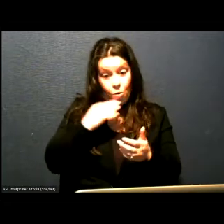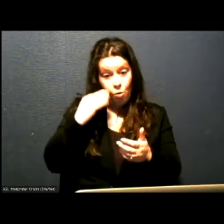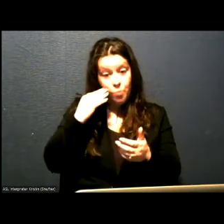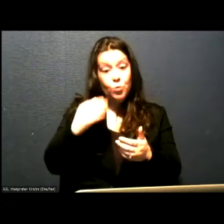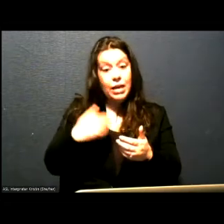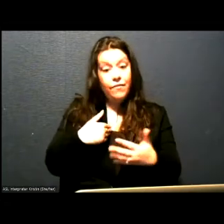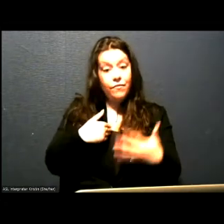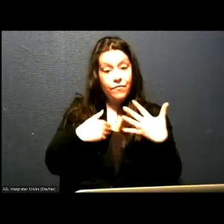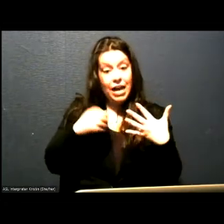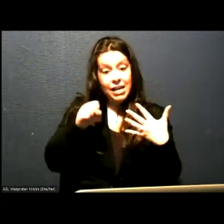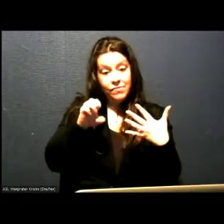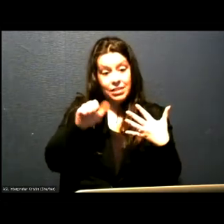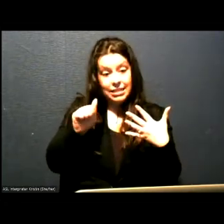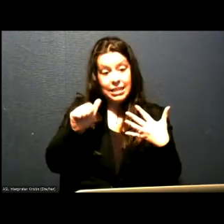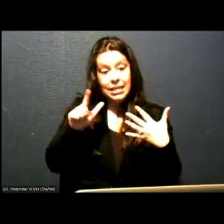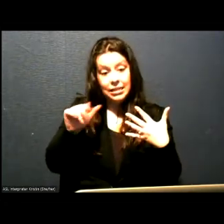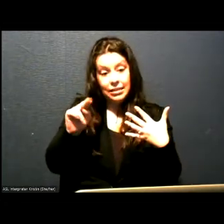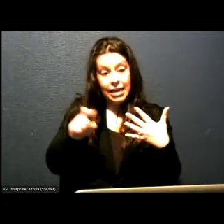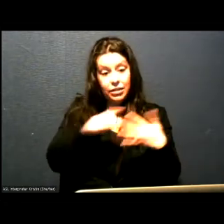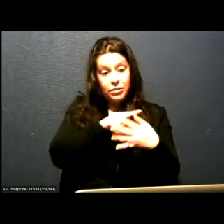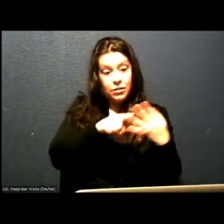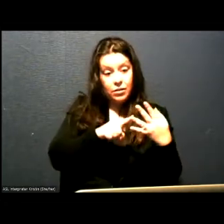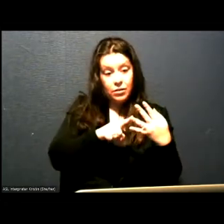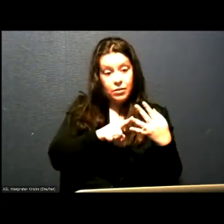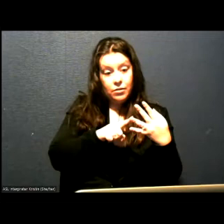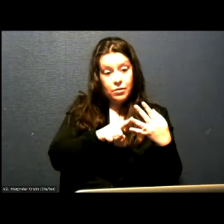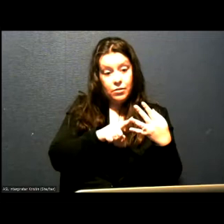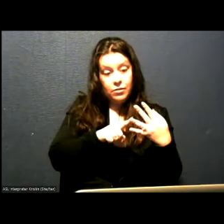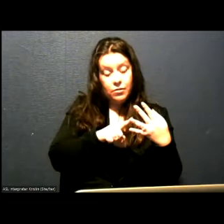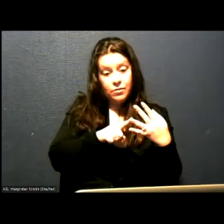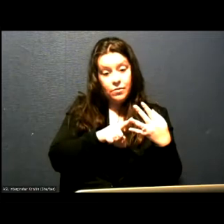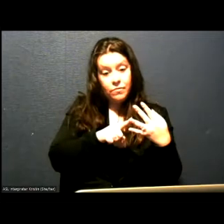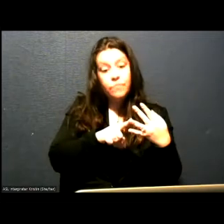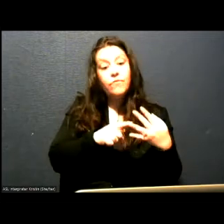and one male, and our two male pelicans right there. Um, and yeah they, I mean they really seem to just